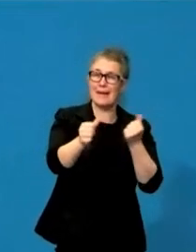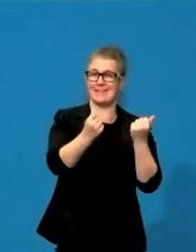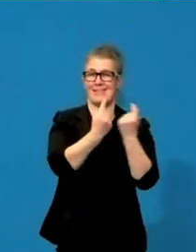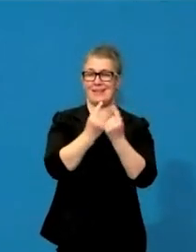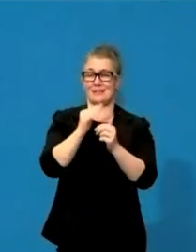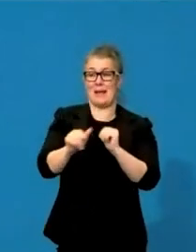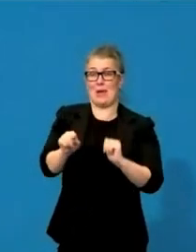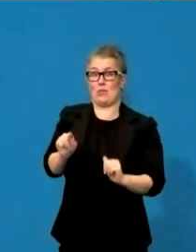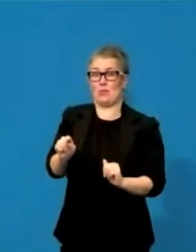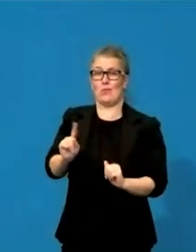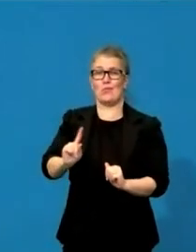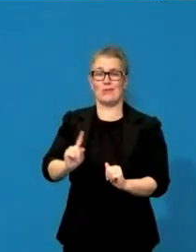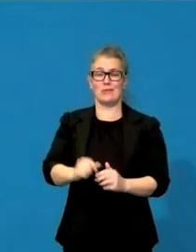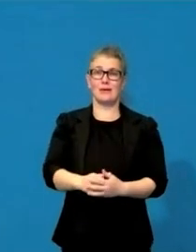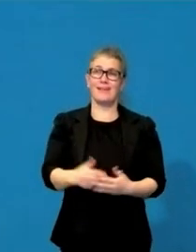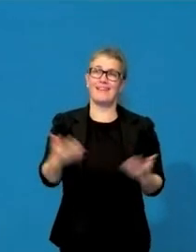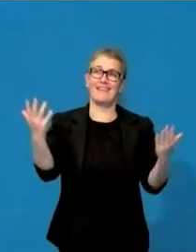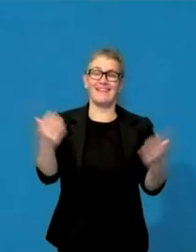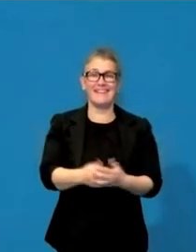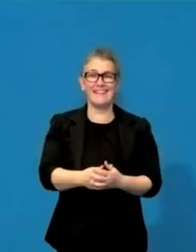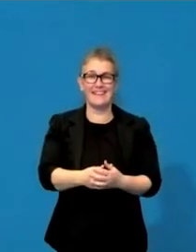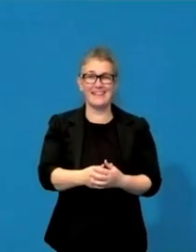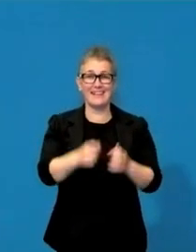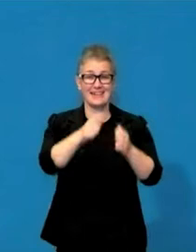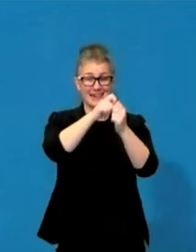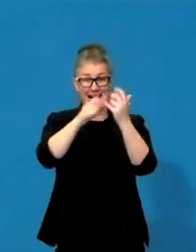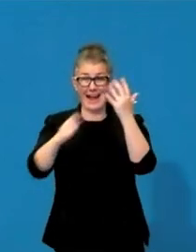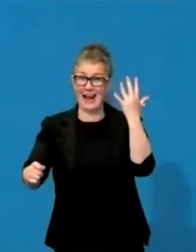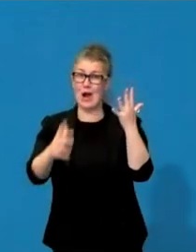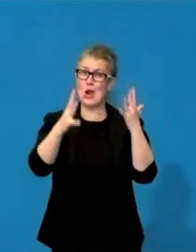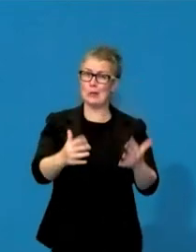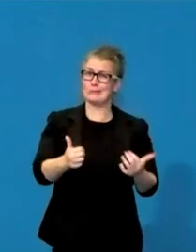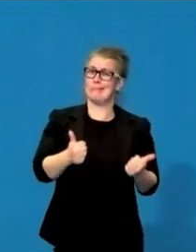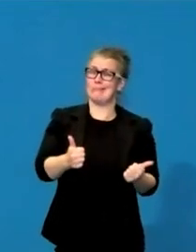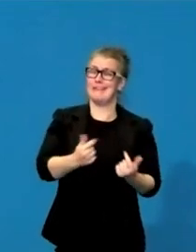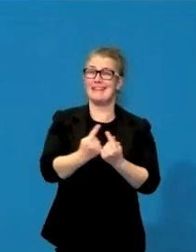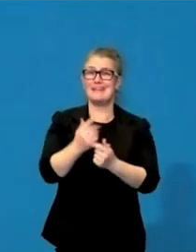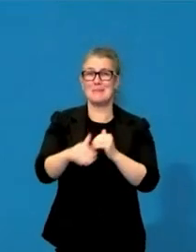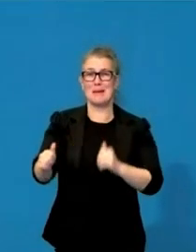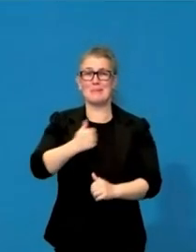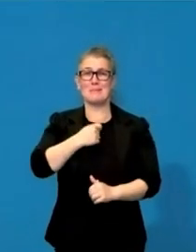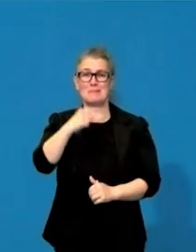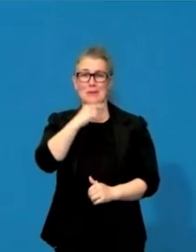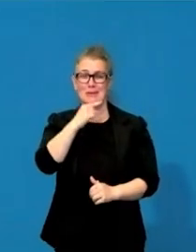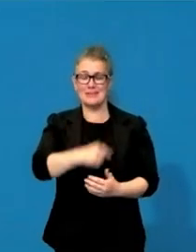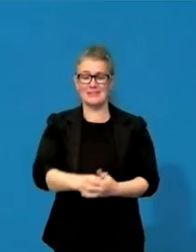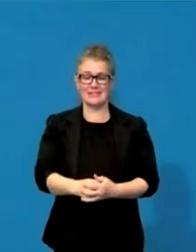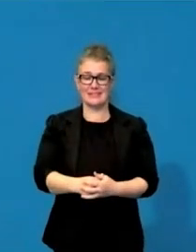There's a lot of - a lot of good things about that boy. But I think the best thing is he's my son.